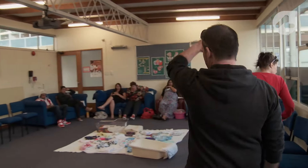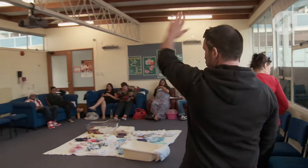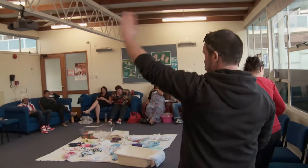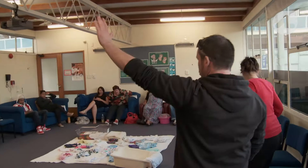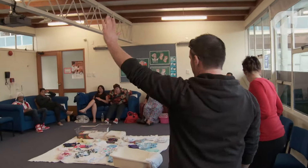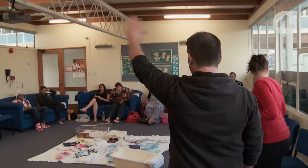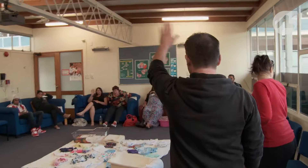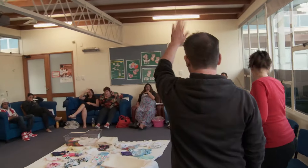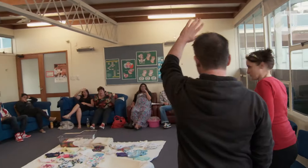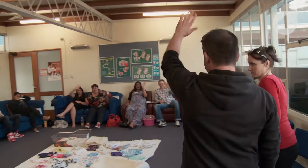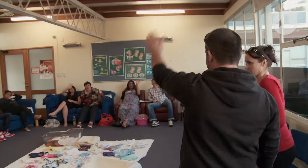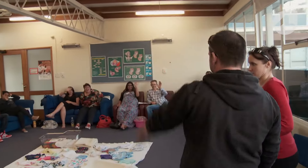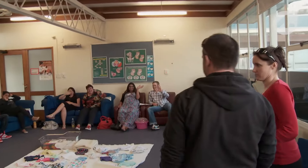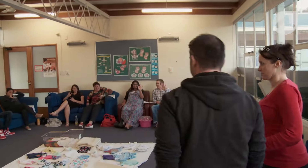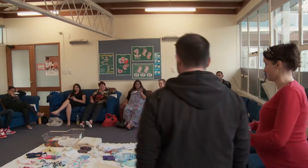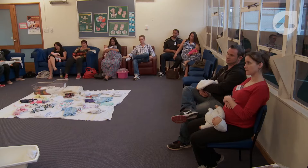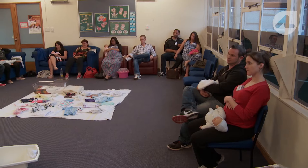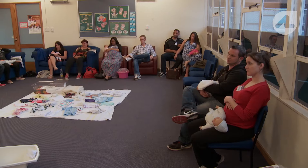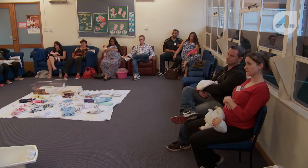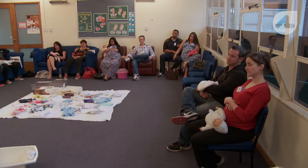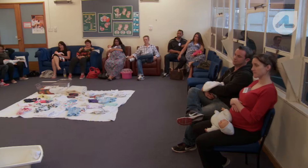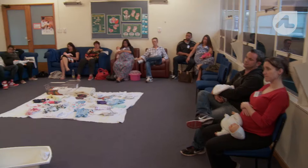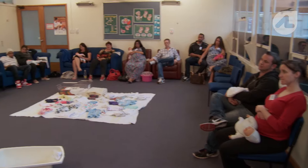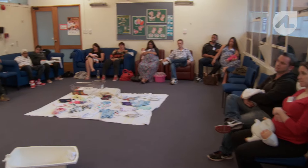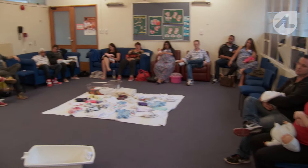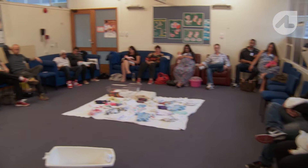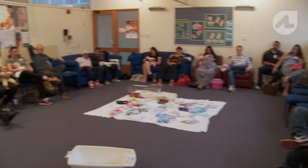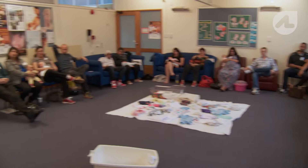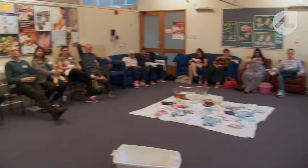Hello everyone. Hello. Hi. You just have to be really careful...